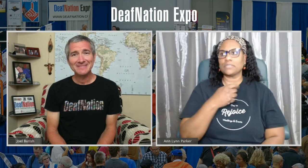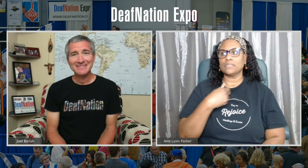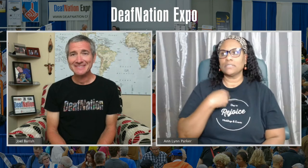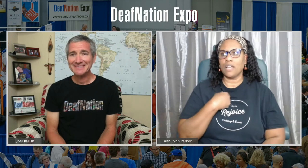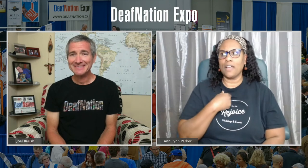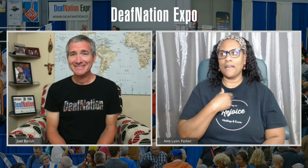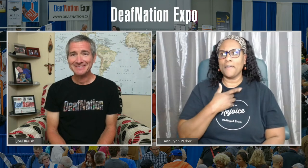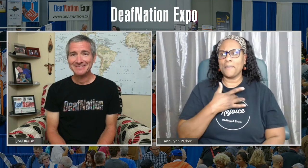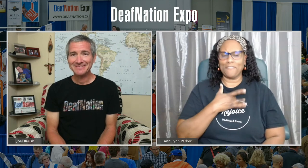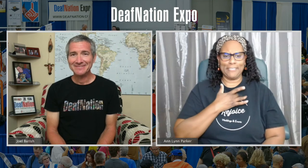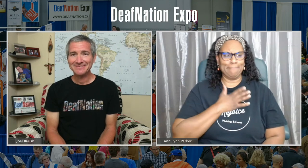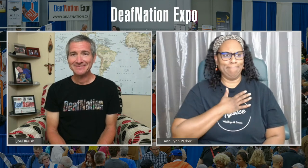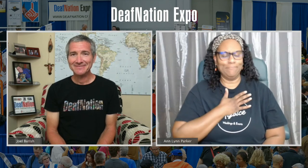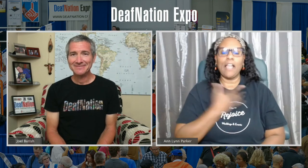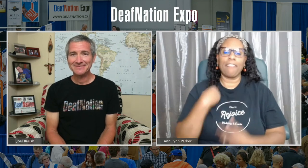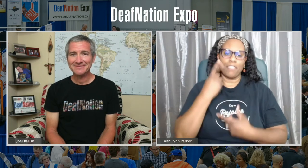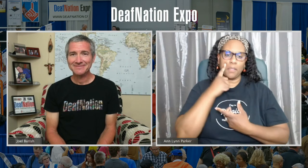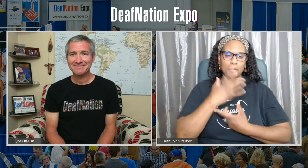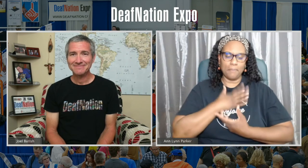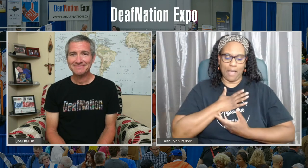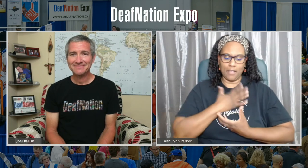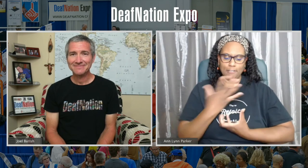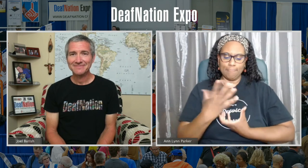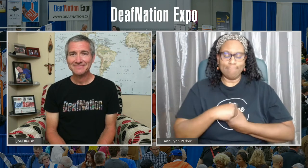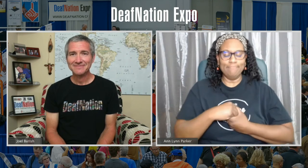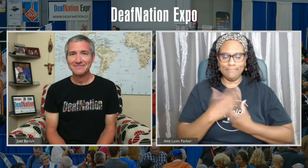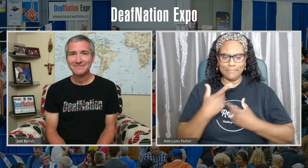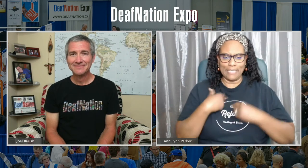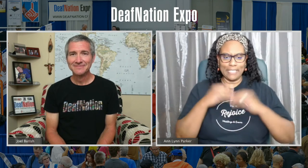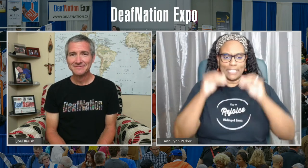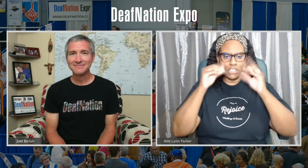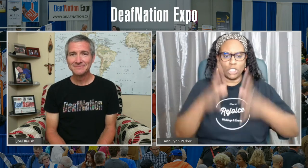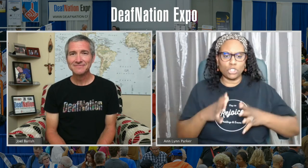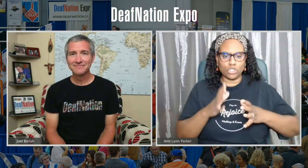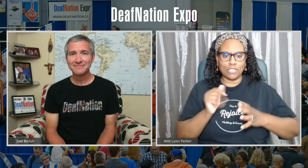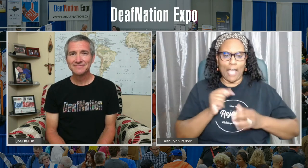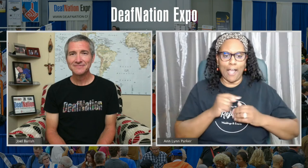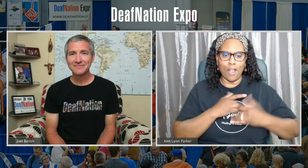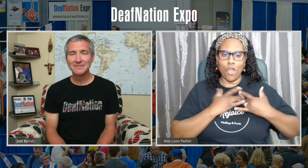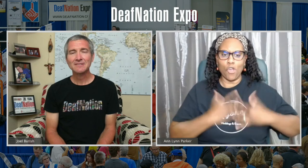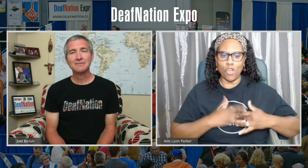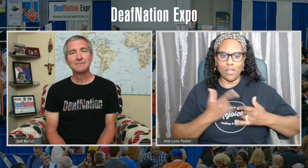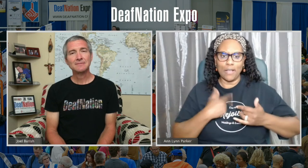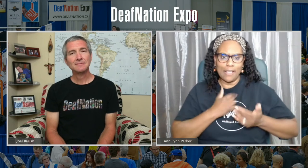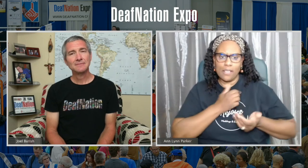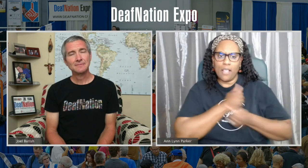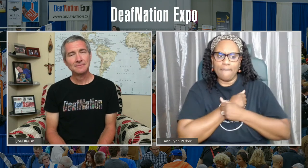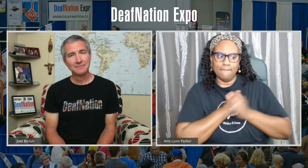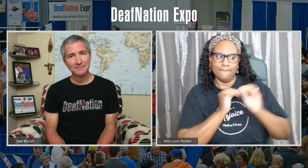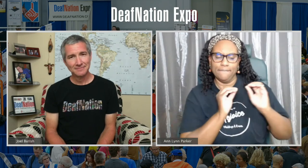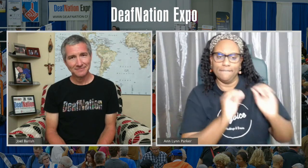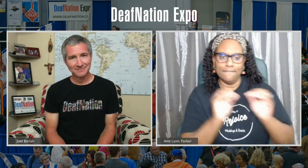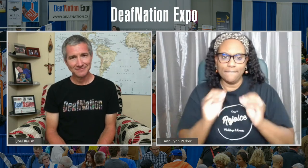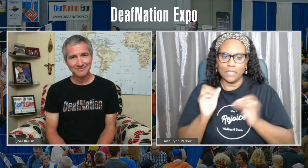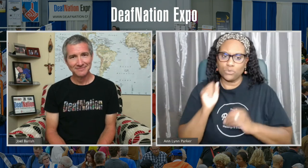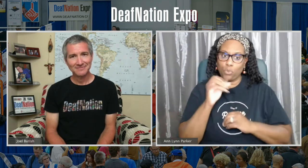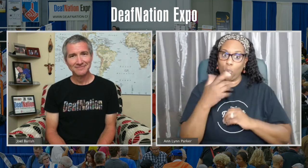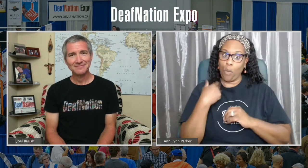It’s interesting. I feel… I think I’m a teacher at heart, and I love to teach others.